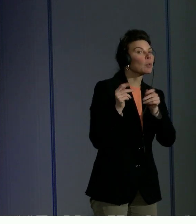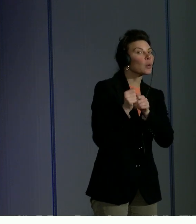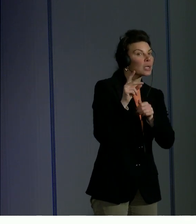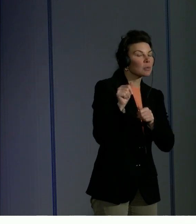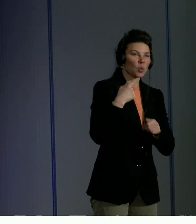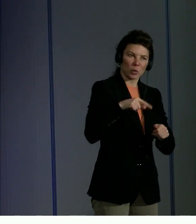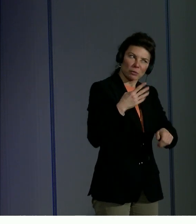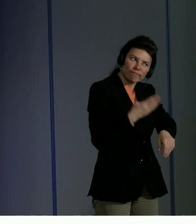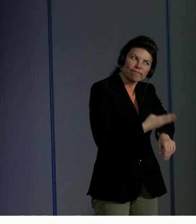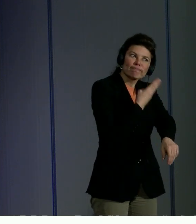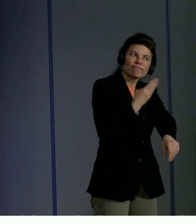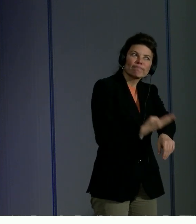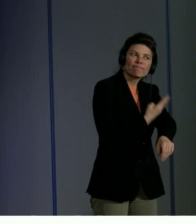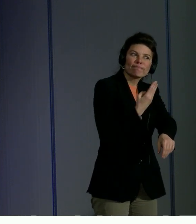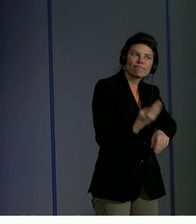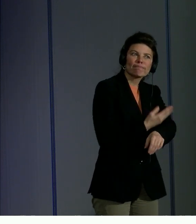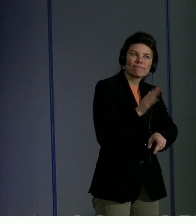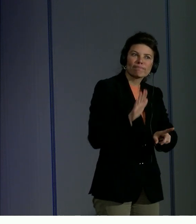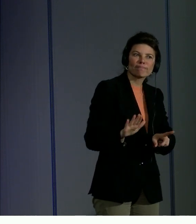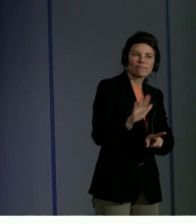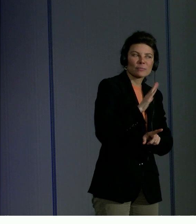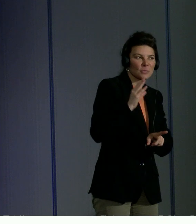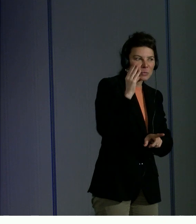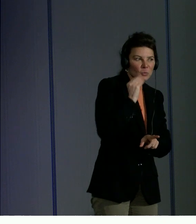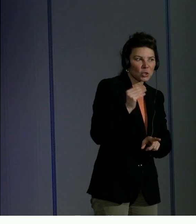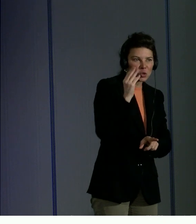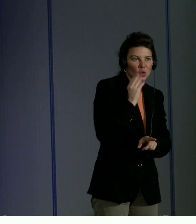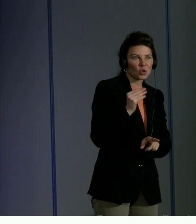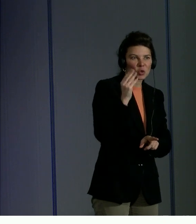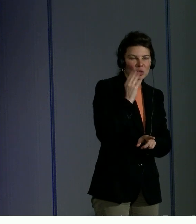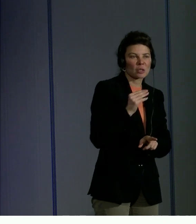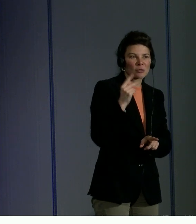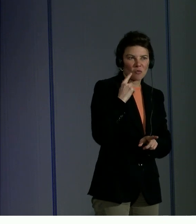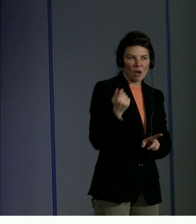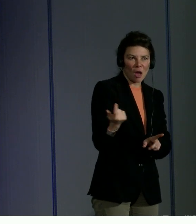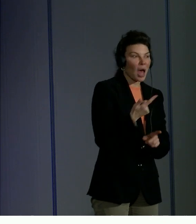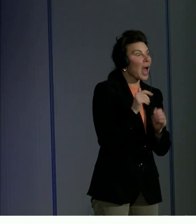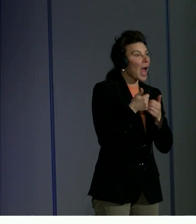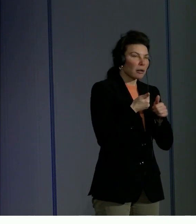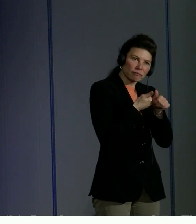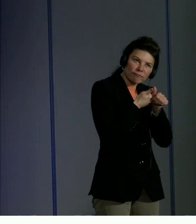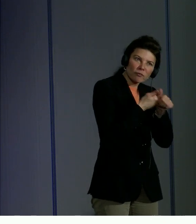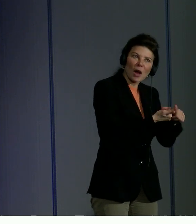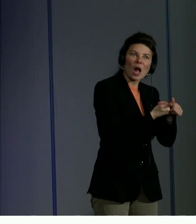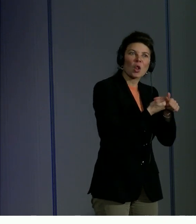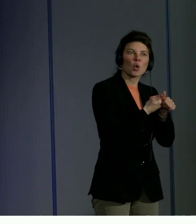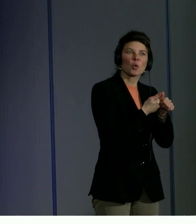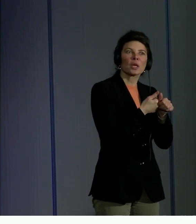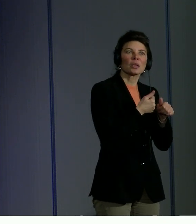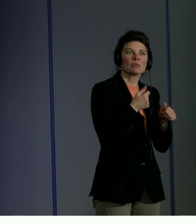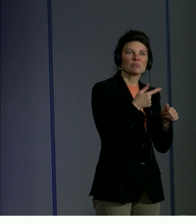the user-experience for everyone by applying the relevant accessibility standards. Our ongoing